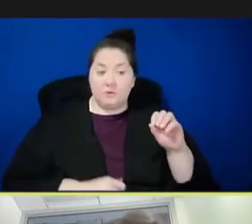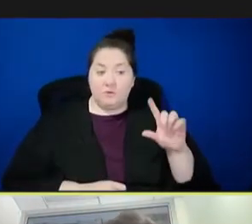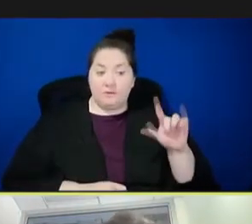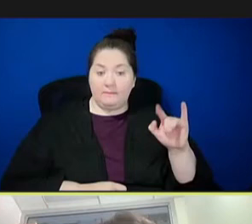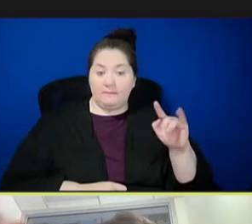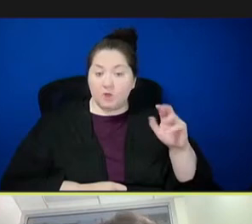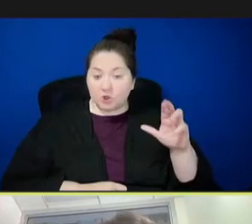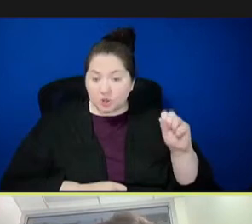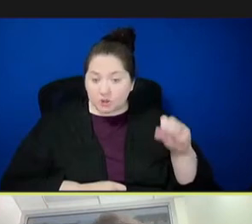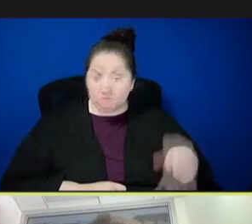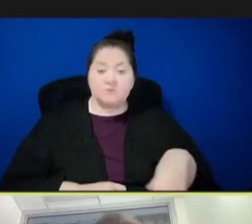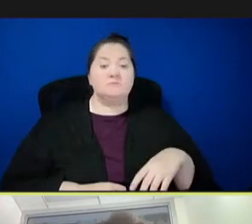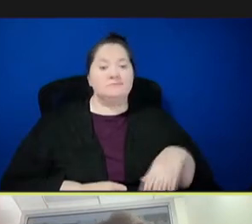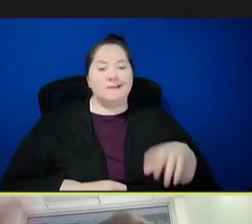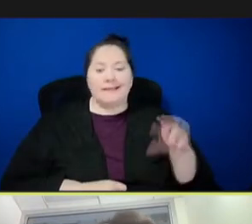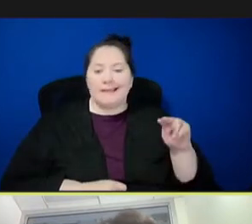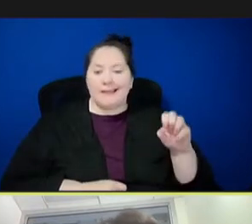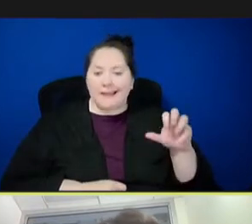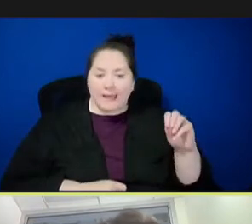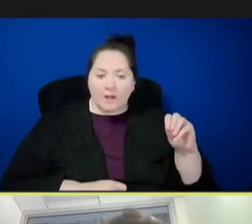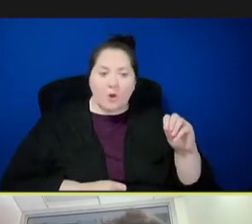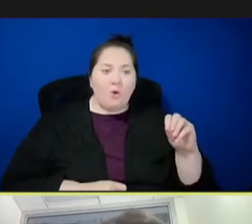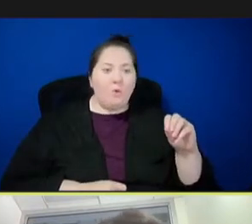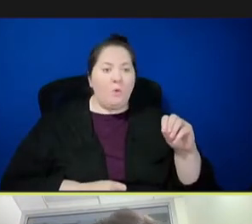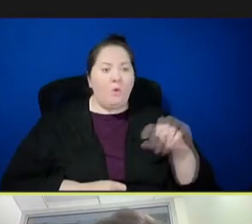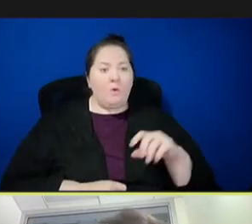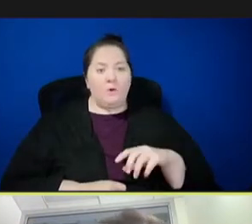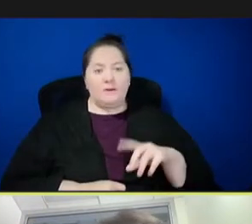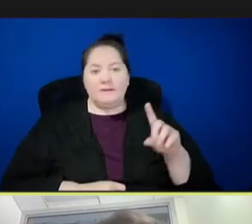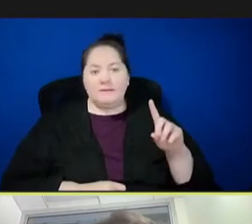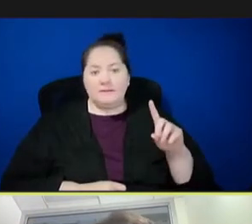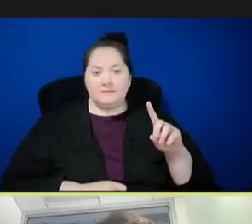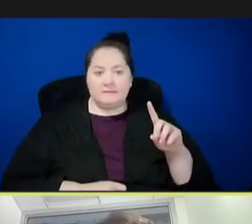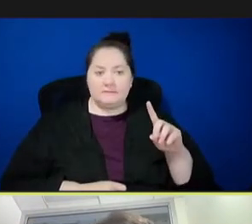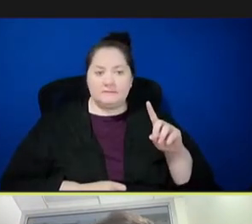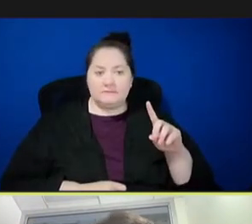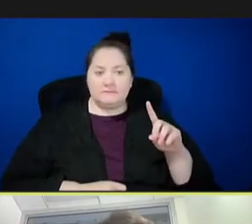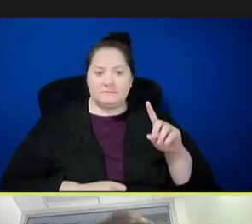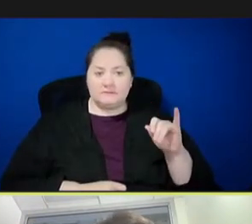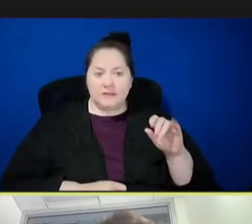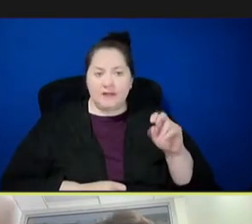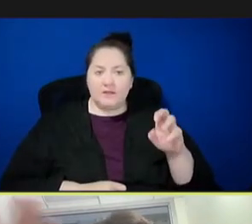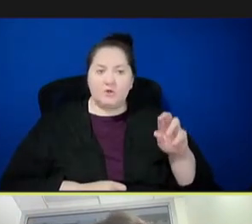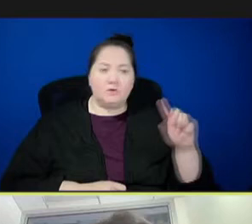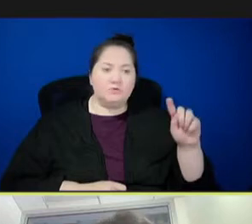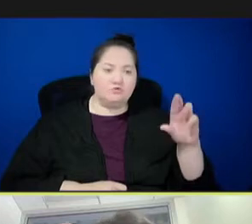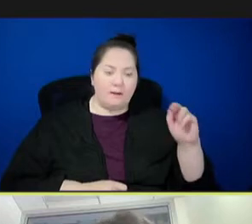or it could just be like a dimeric or trimeric protein, whatever you want. And you can diffuse